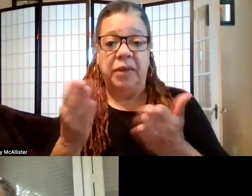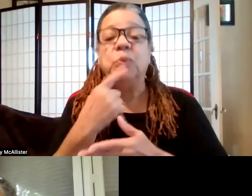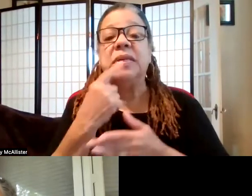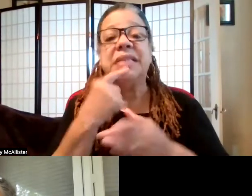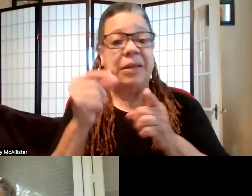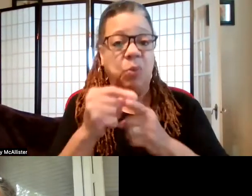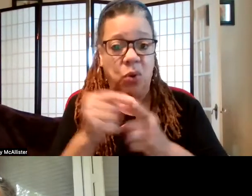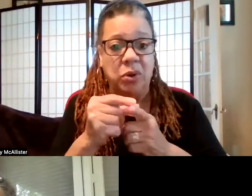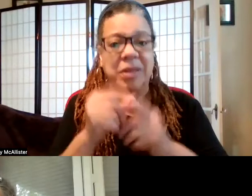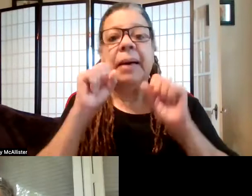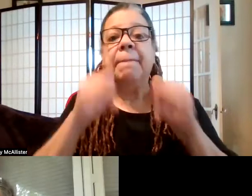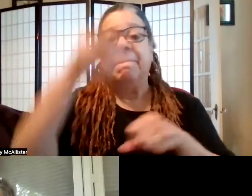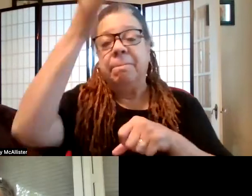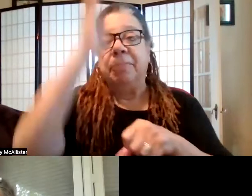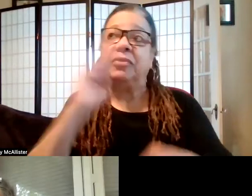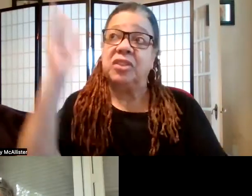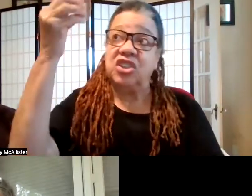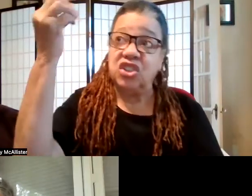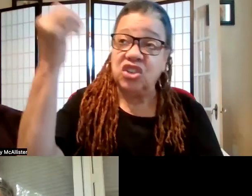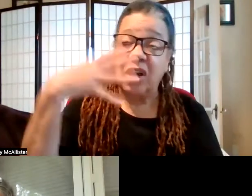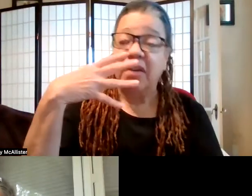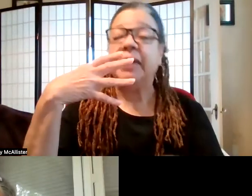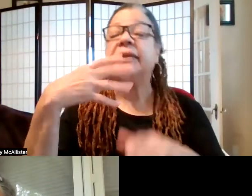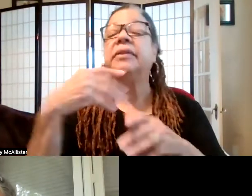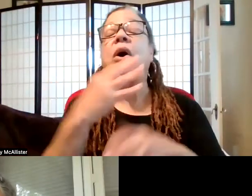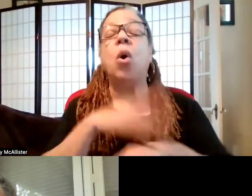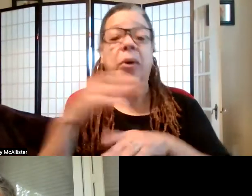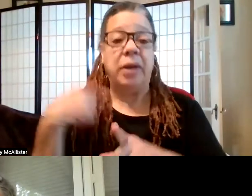"May God shine his grace on us, heal our flaws,